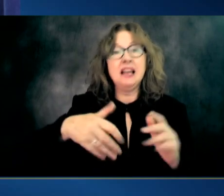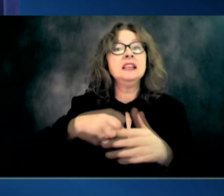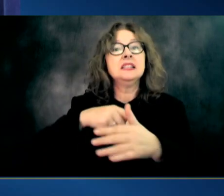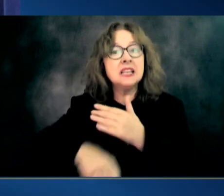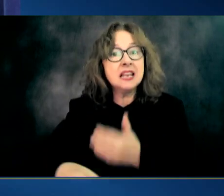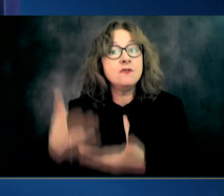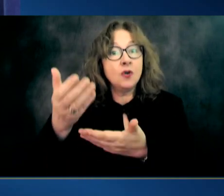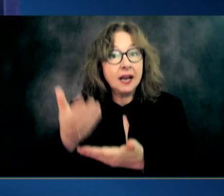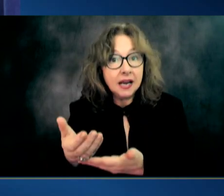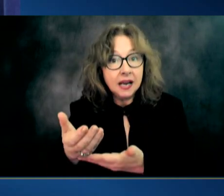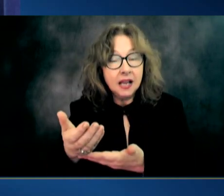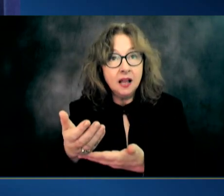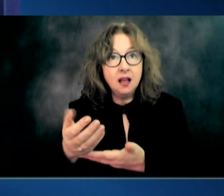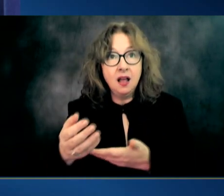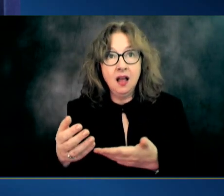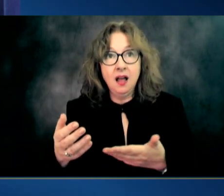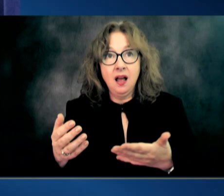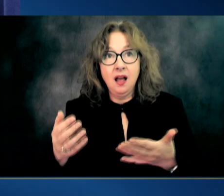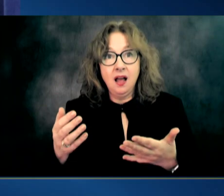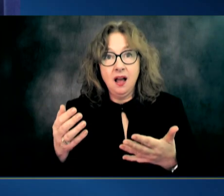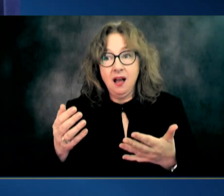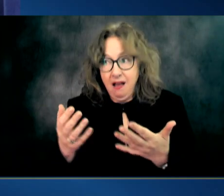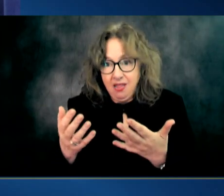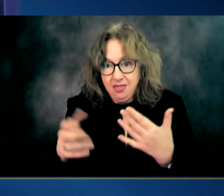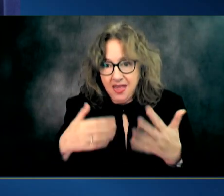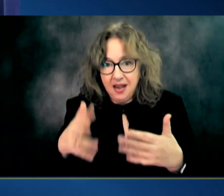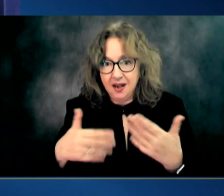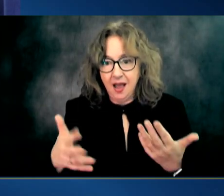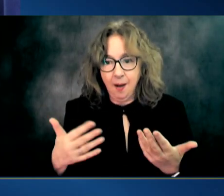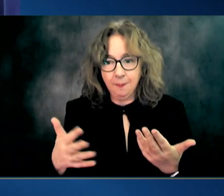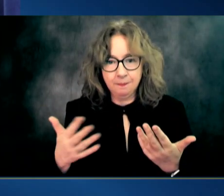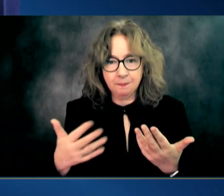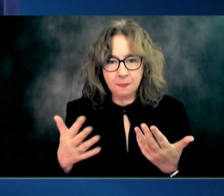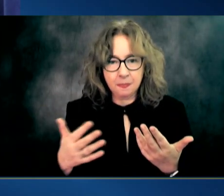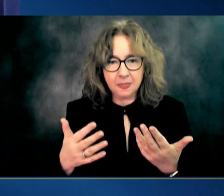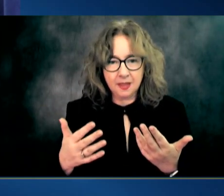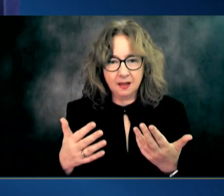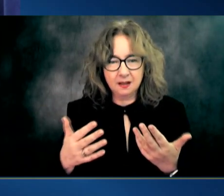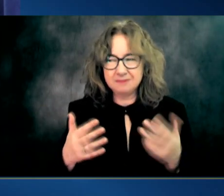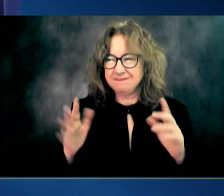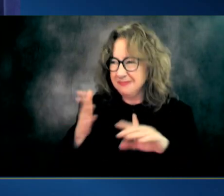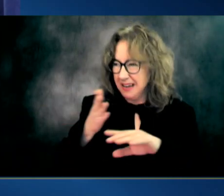Yetunde Felix-Ukwu: Incidental? Postpartum?